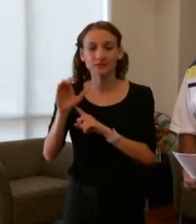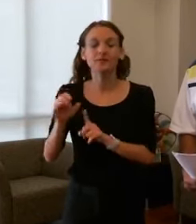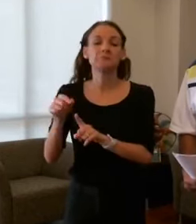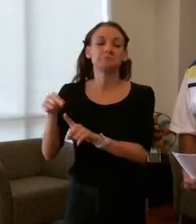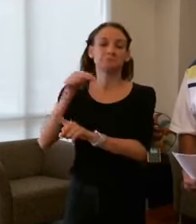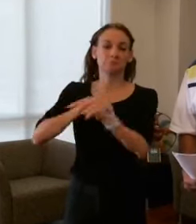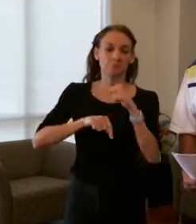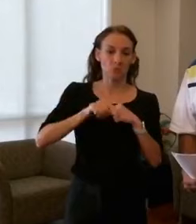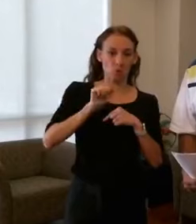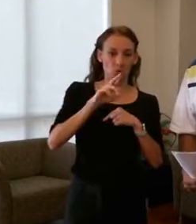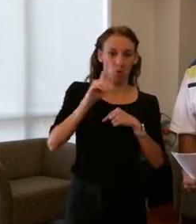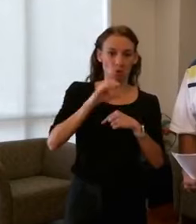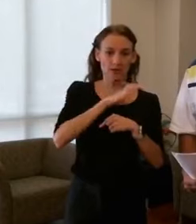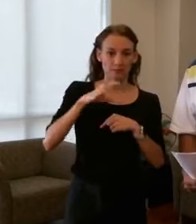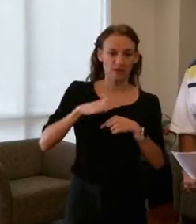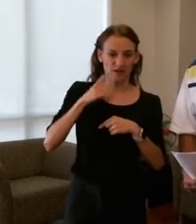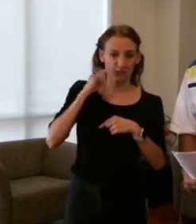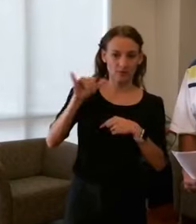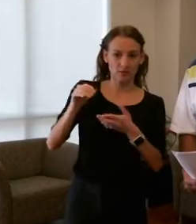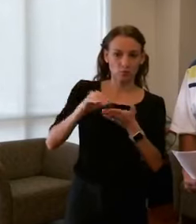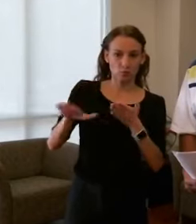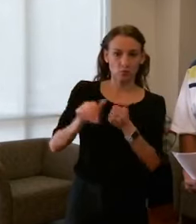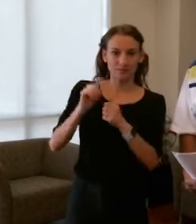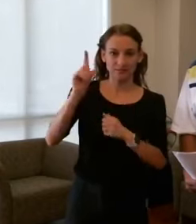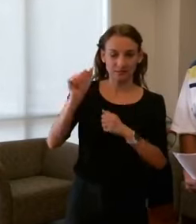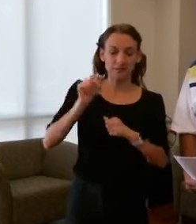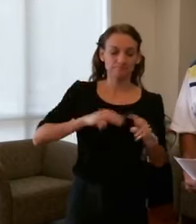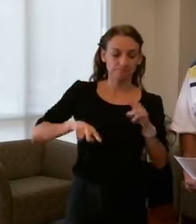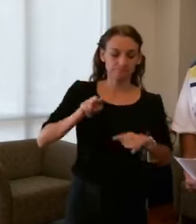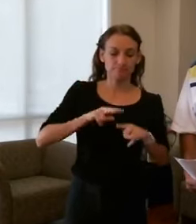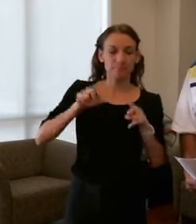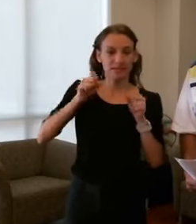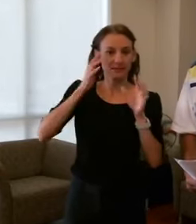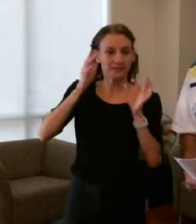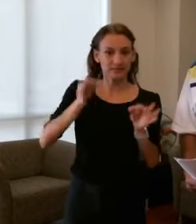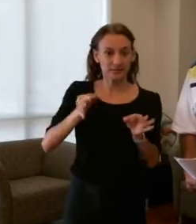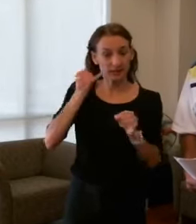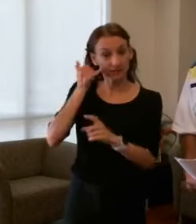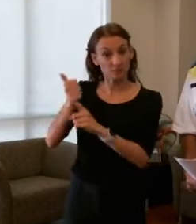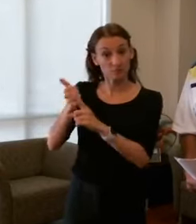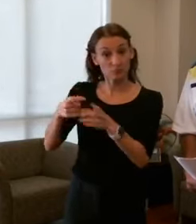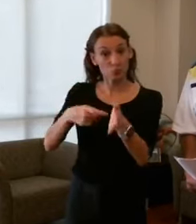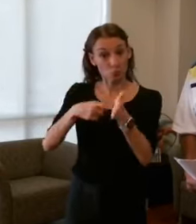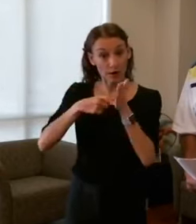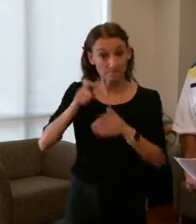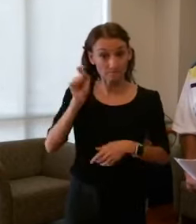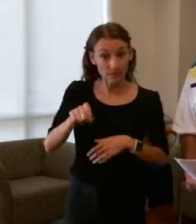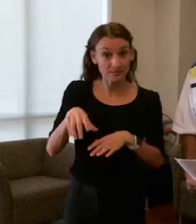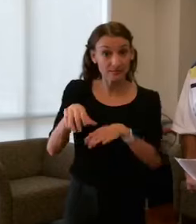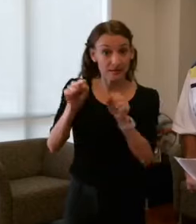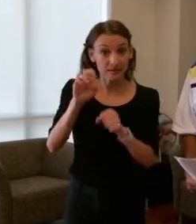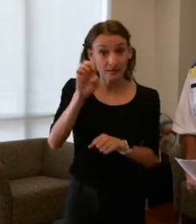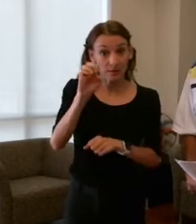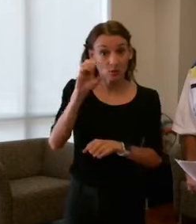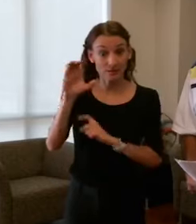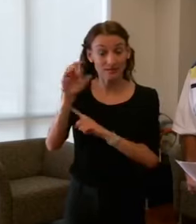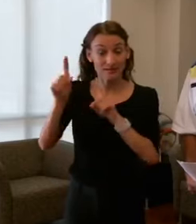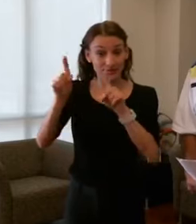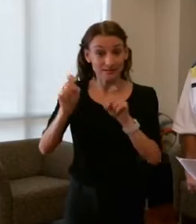for our committee for a student with a disability will decide if the student is required to take the EOC exam